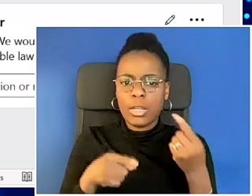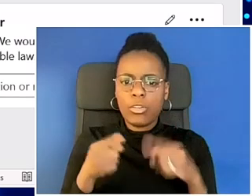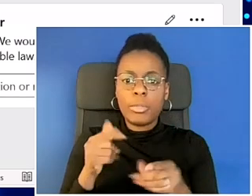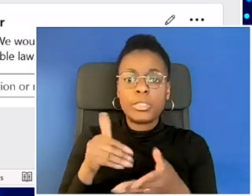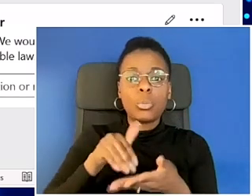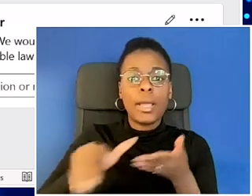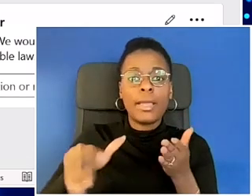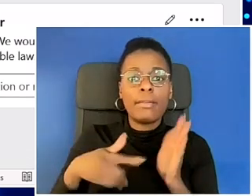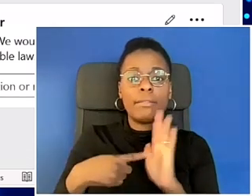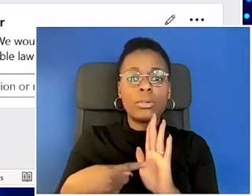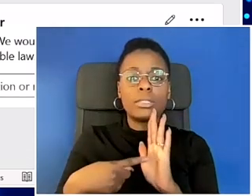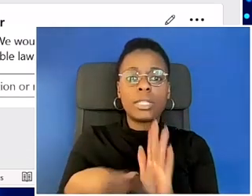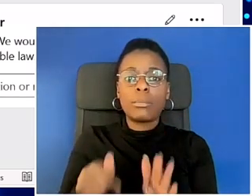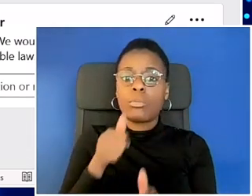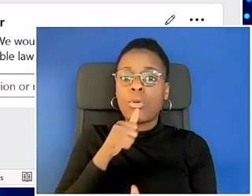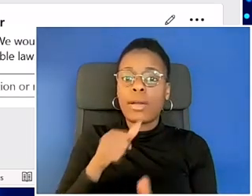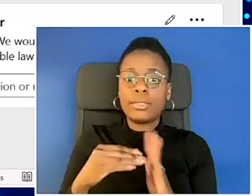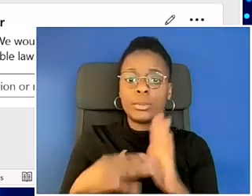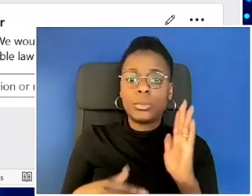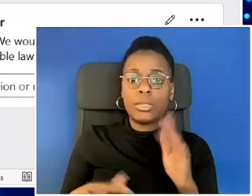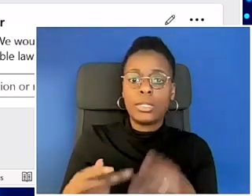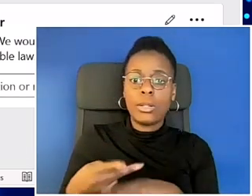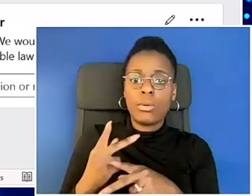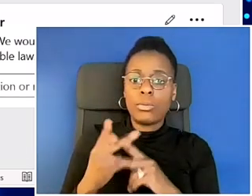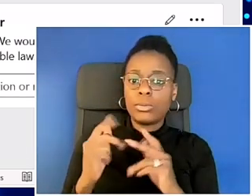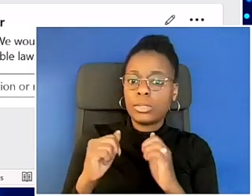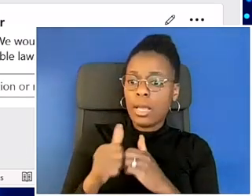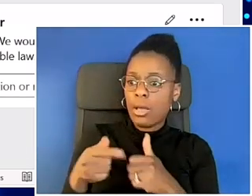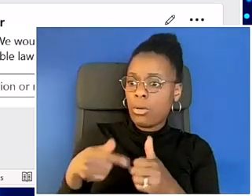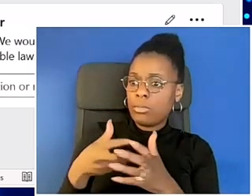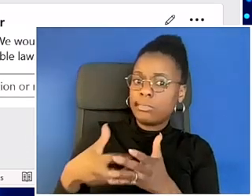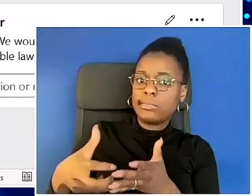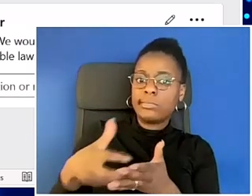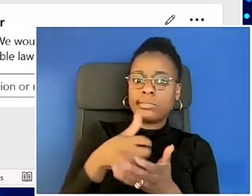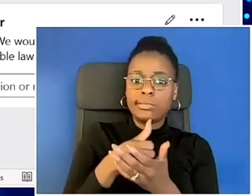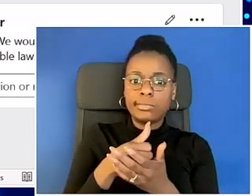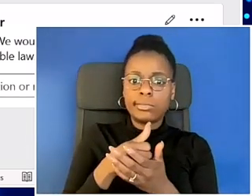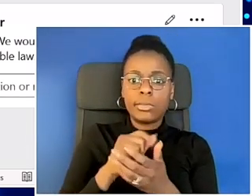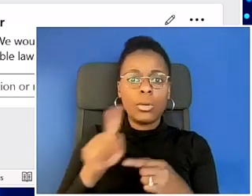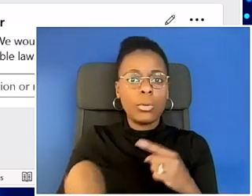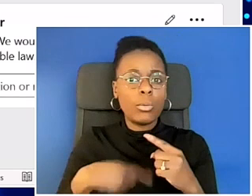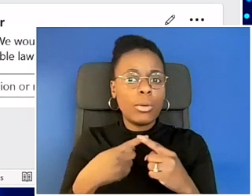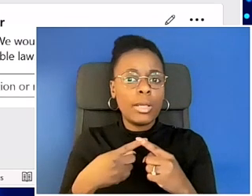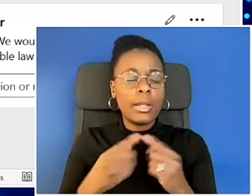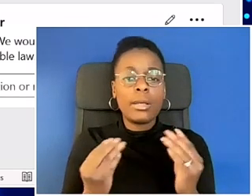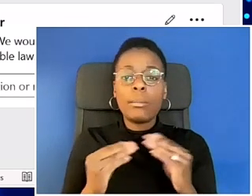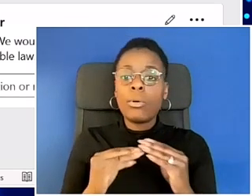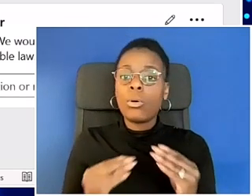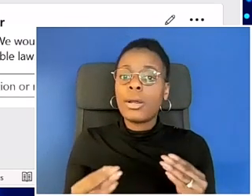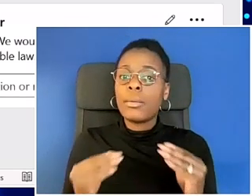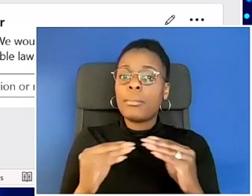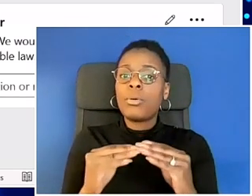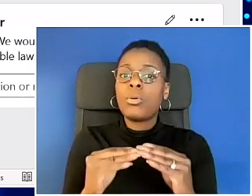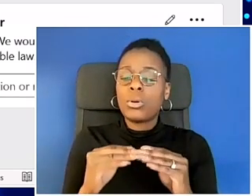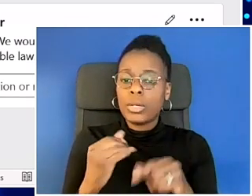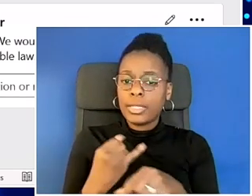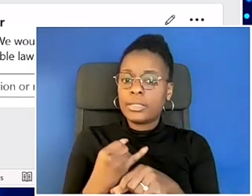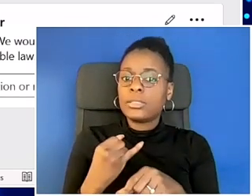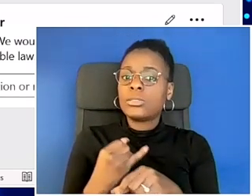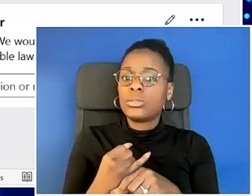private student loans and how they may be collected and when. And more and more institutions are making these private loans and arranging them.